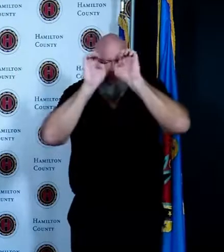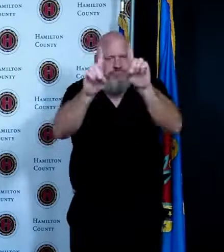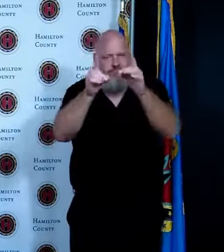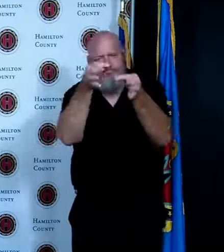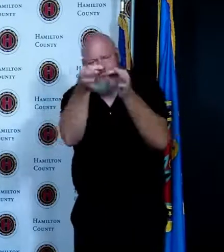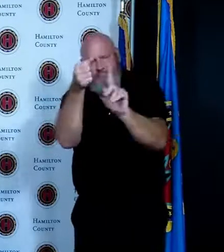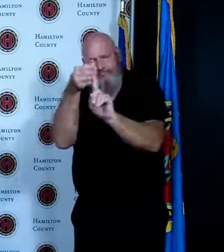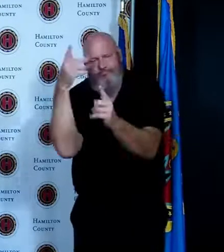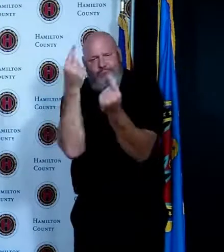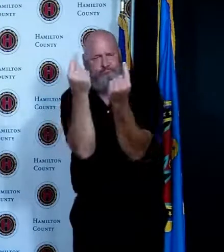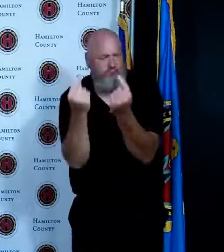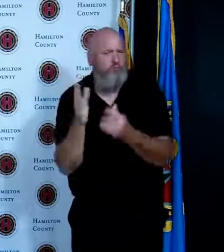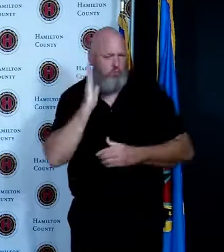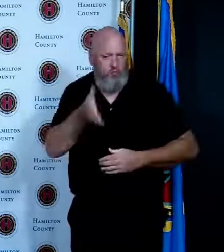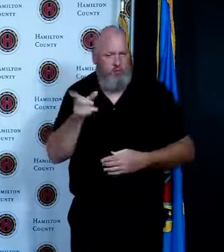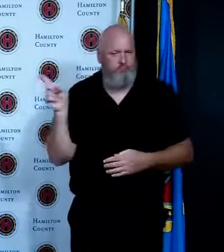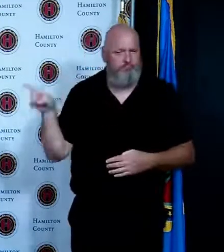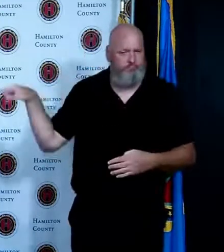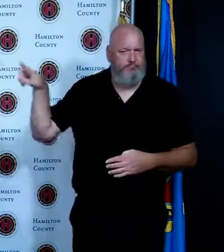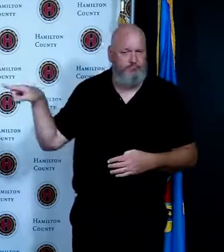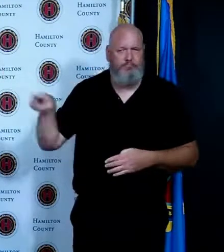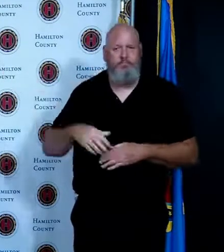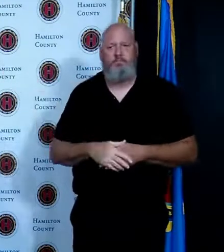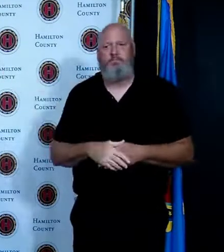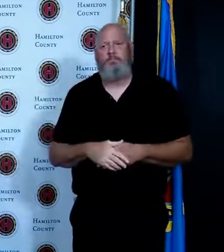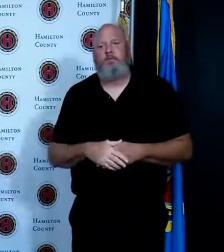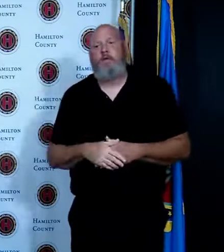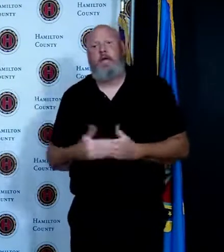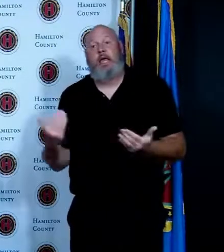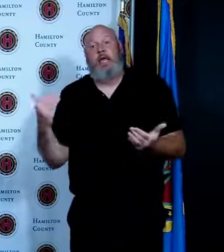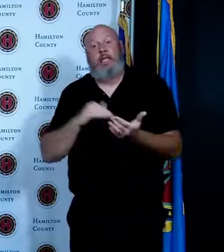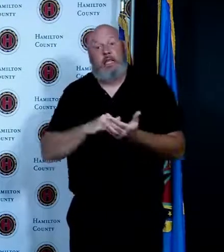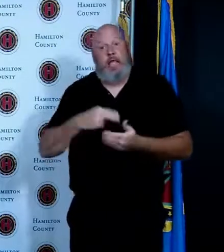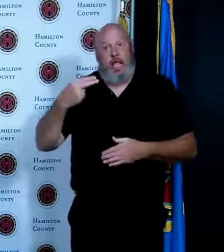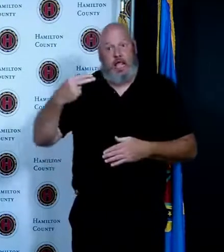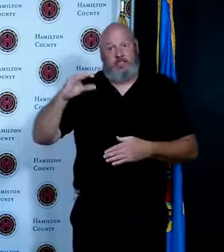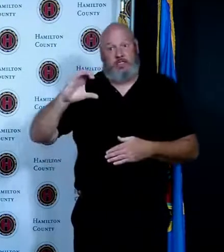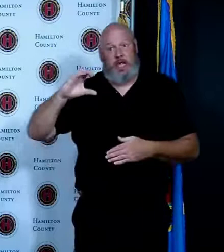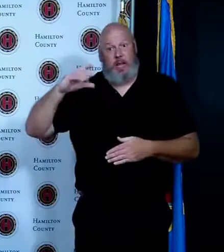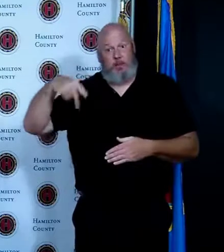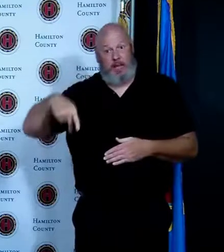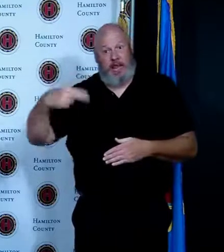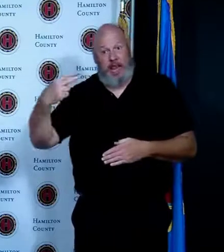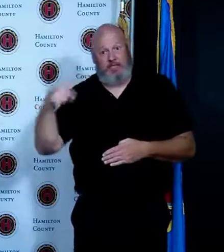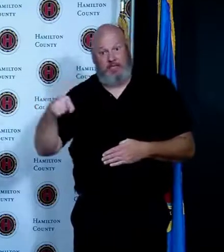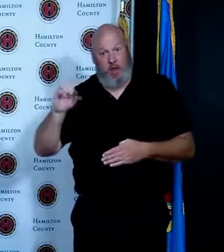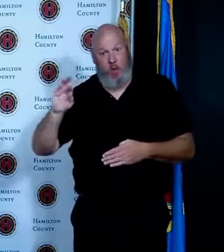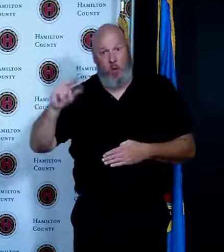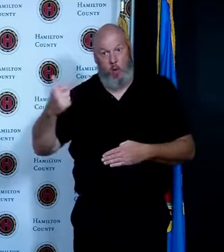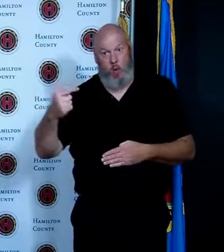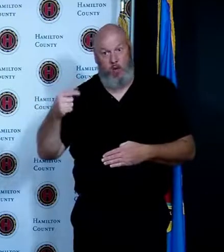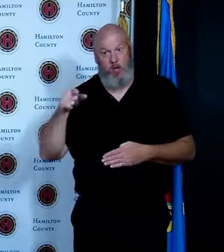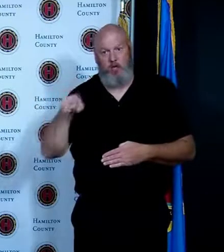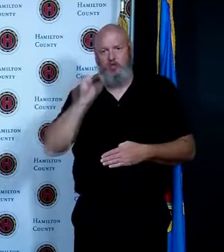I've heard some individuals say they don't have time to wait for a couple hours to get the free testing from the Ohio National Guard that said there are